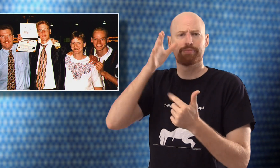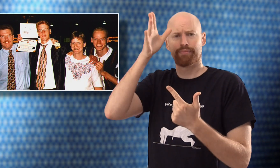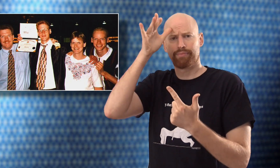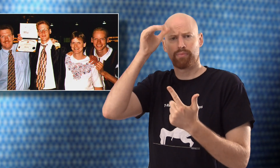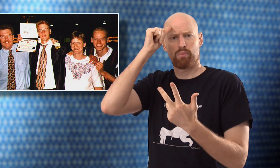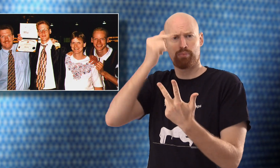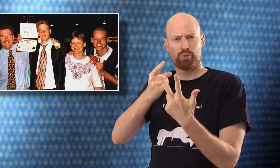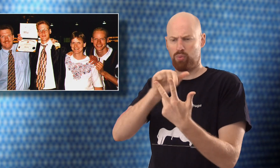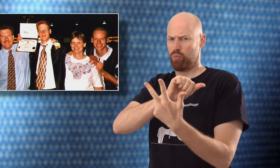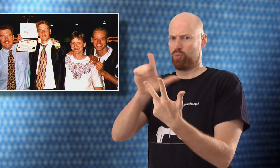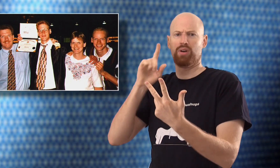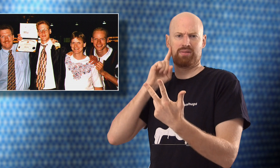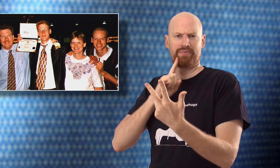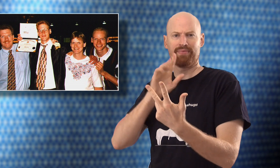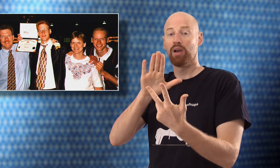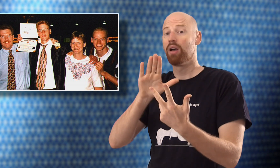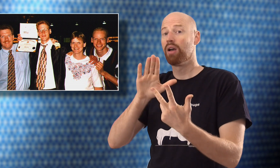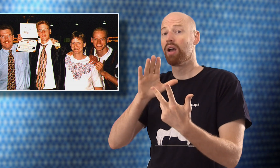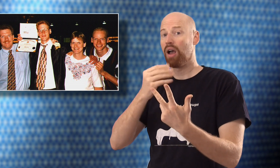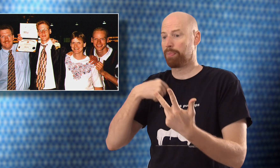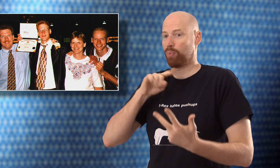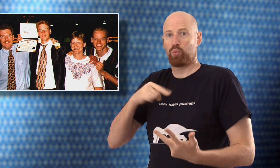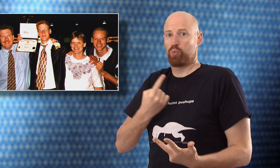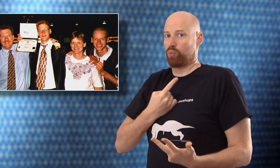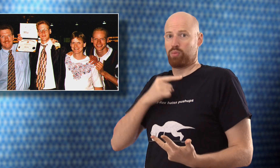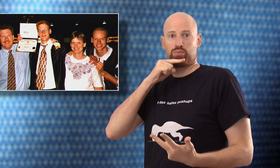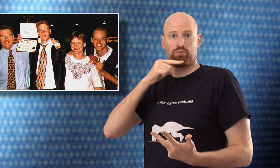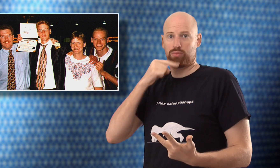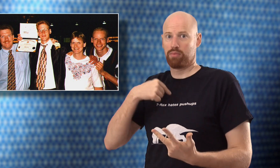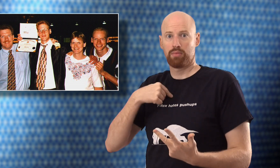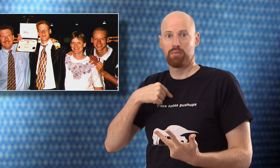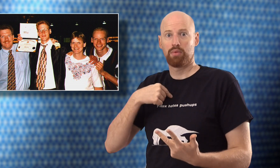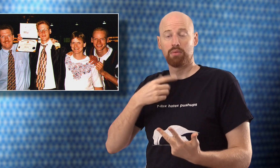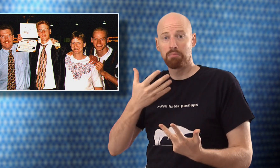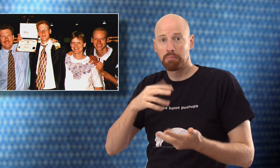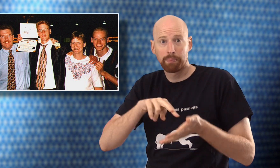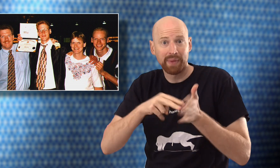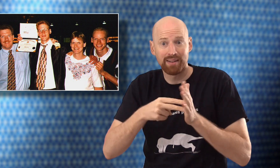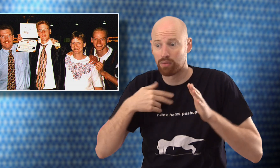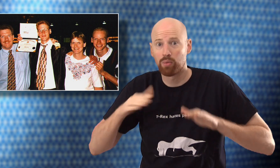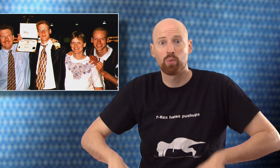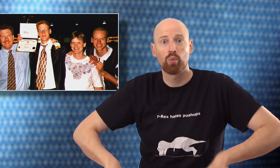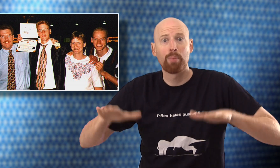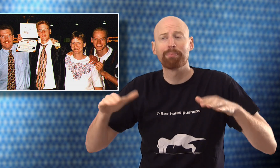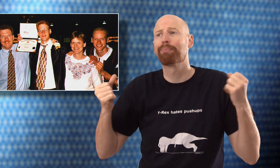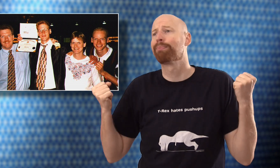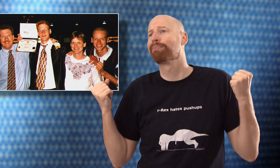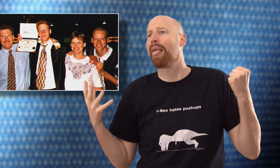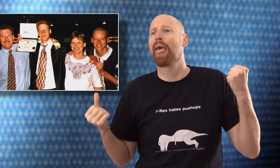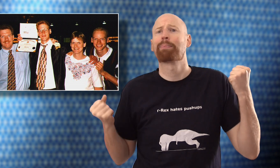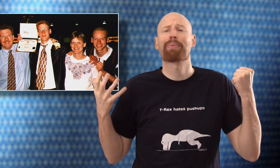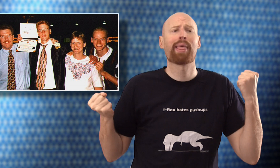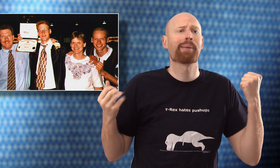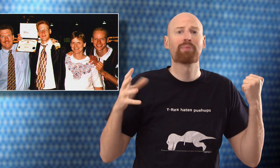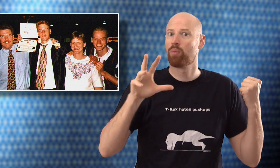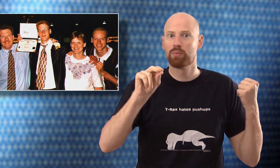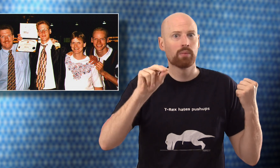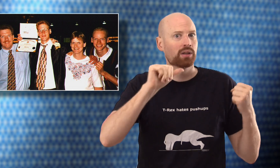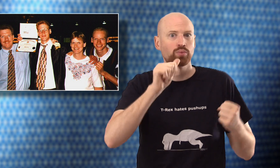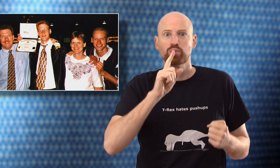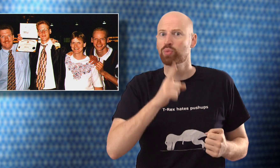father and brother, all deaf; I'm the only hearing person in my family. You may think I grew up signing like this